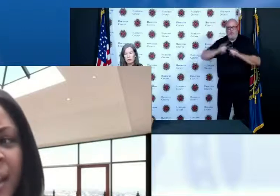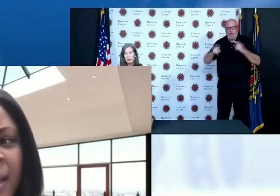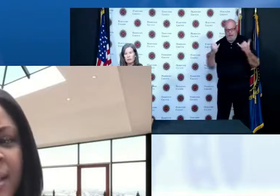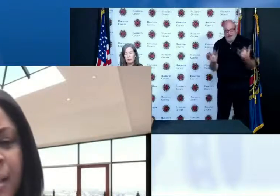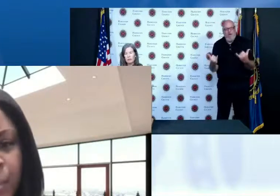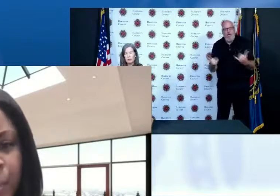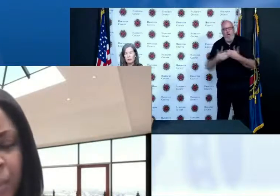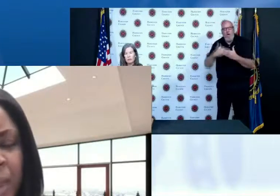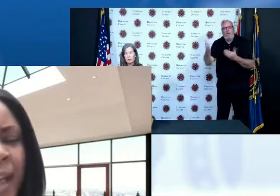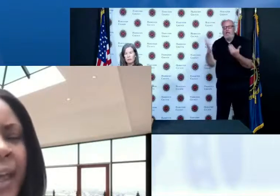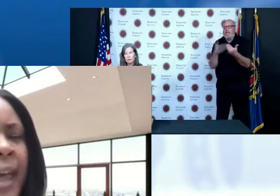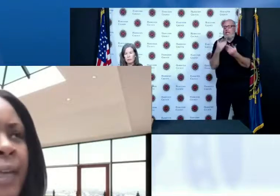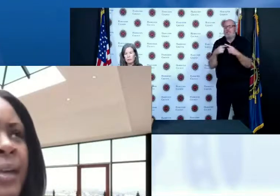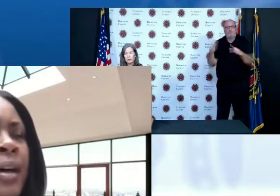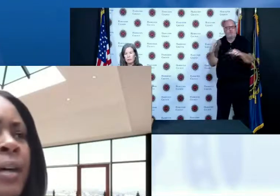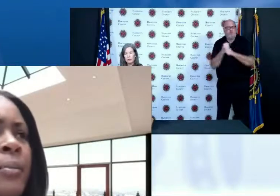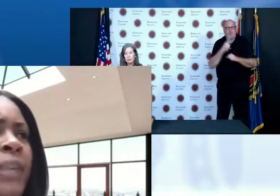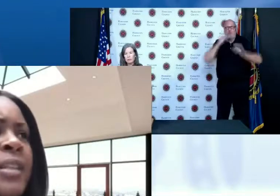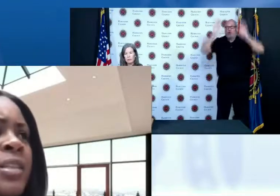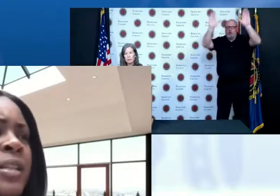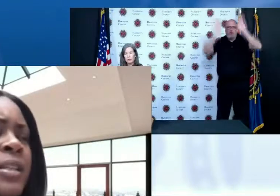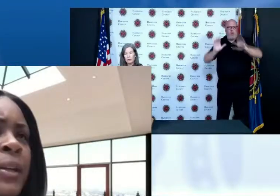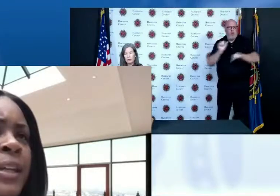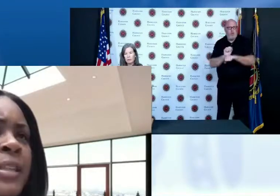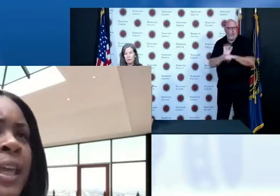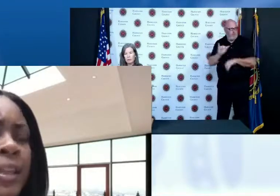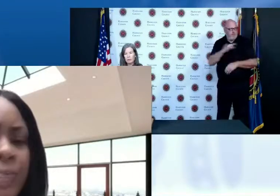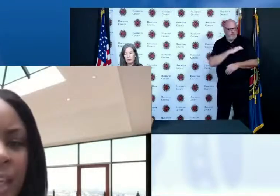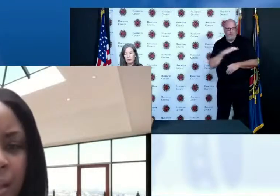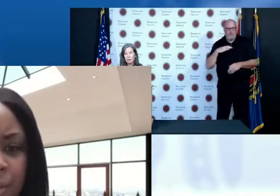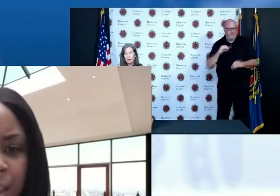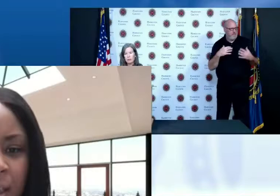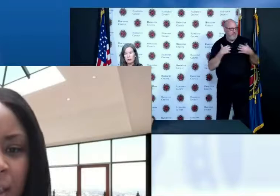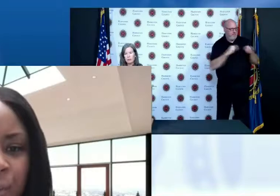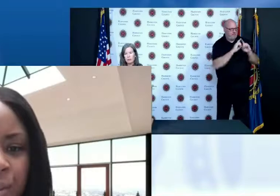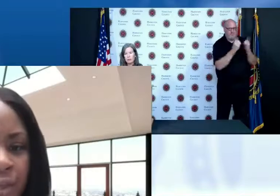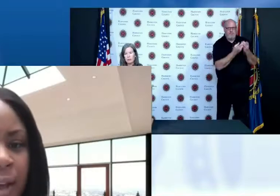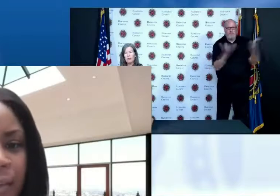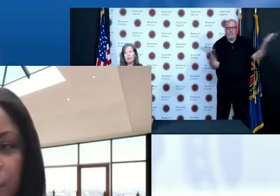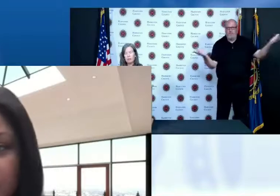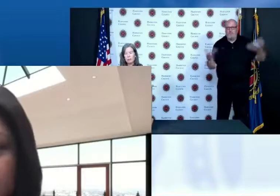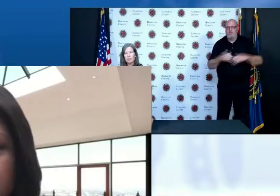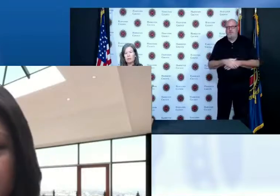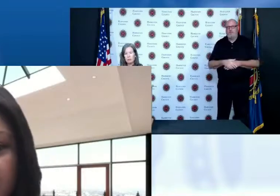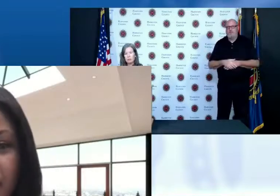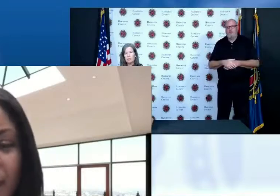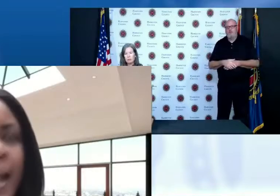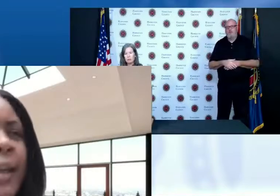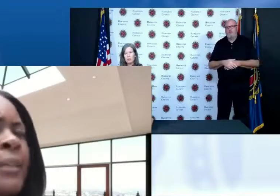and accessible I had my vaccination experience at UC health it was a drive up experience it